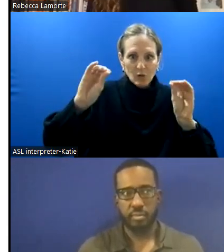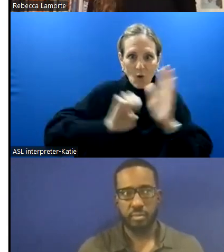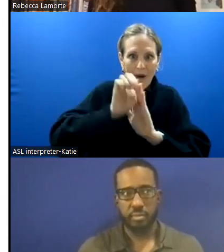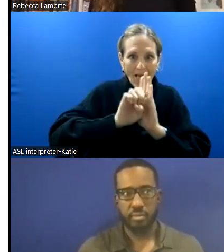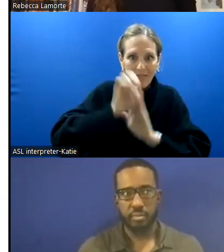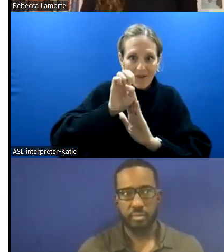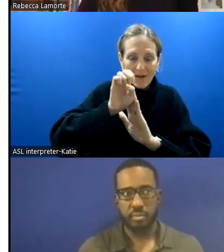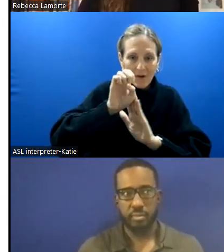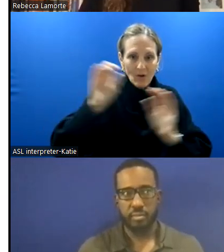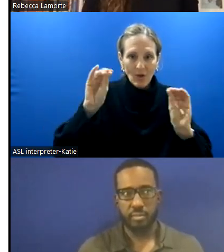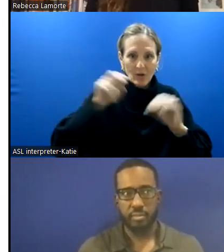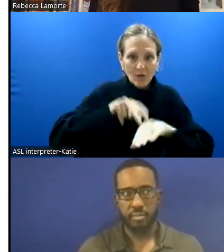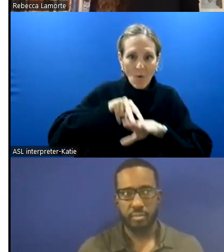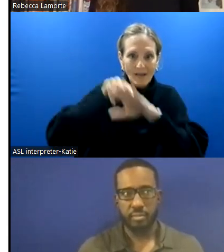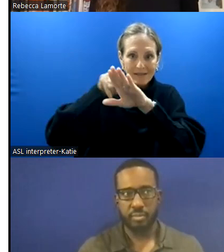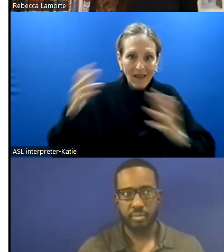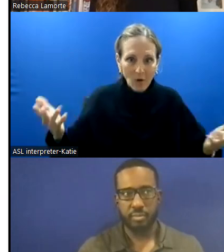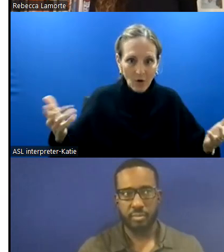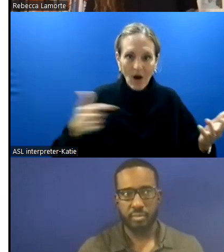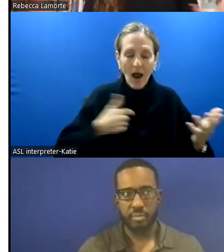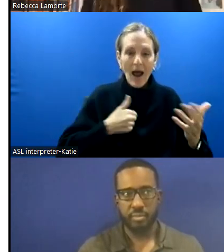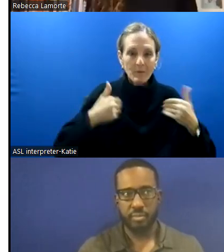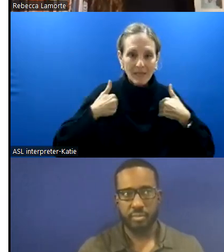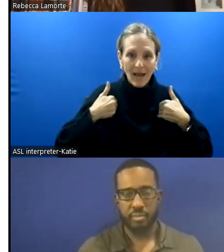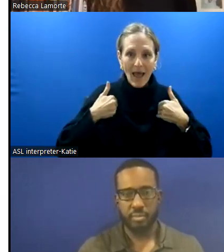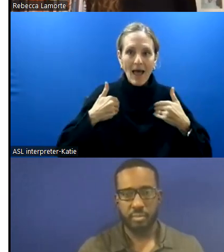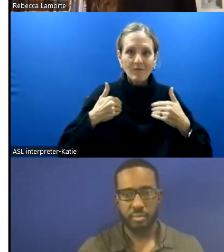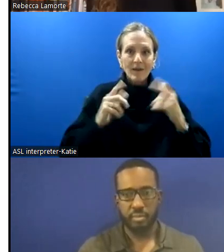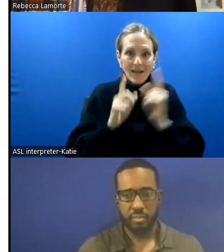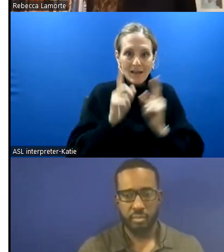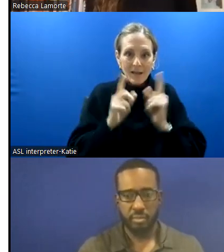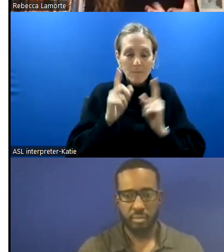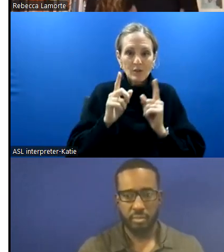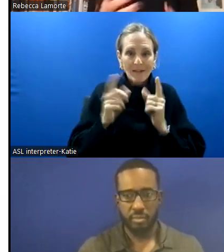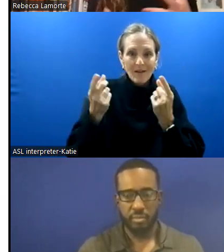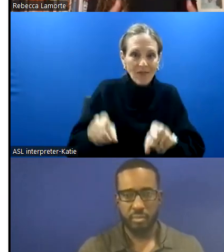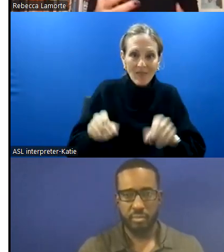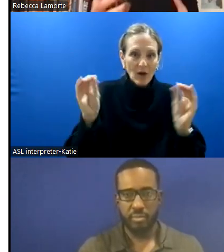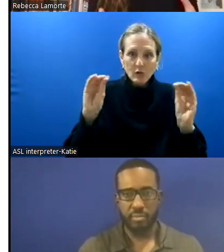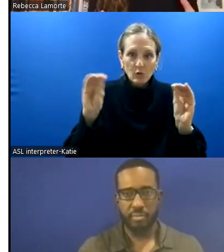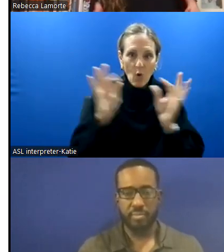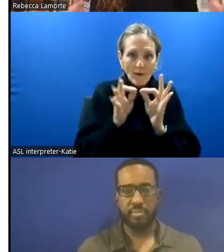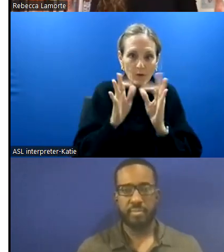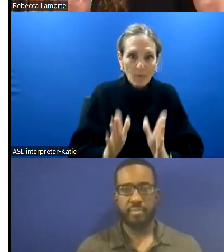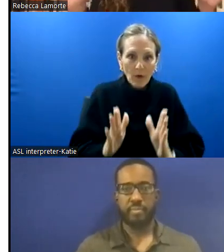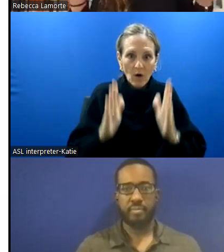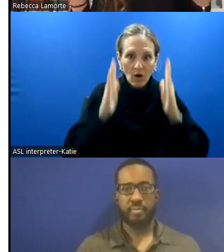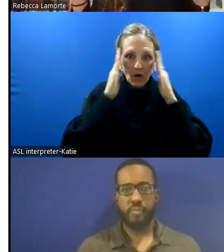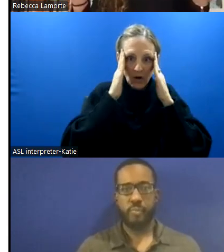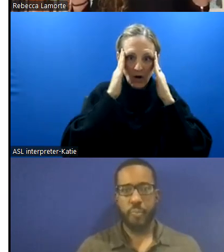Oh my gosh, I was gonna have an in-person event, but there's no ASL interpreter." Thinking of things through that lens. So right now, I'm gonna give you a minute.